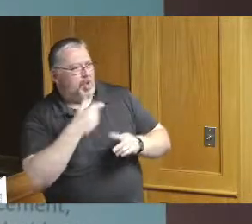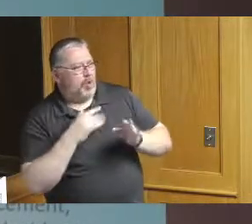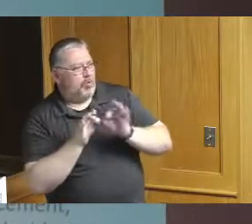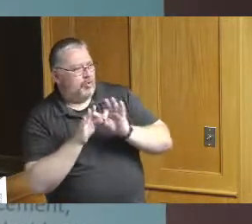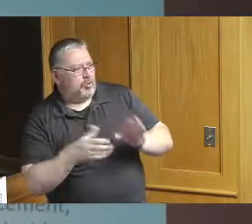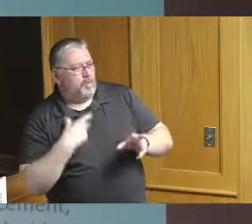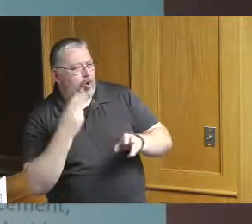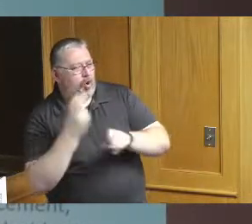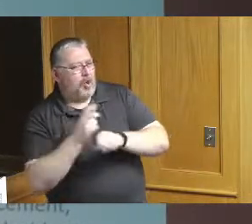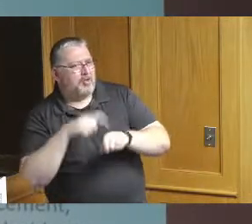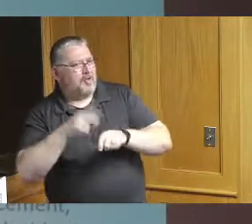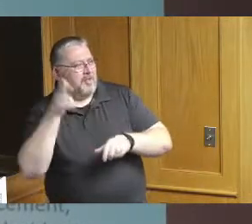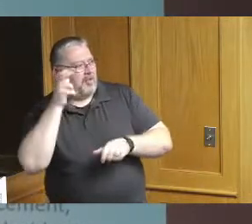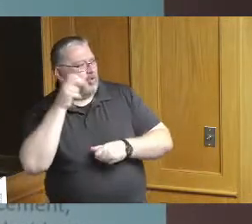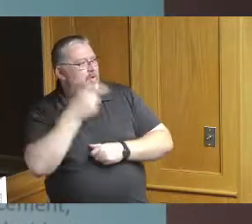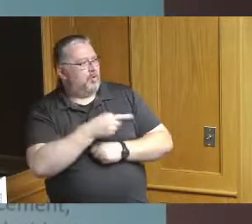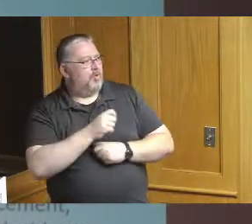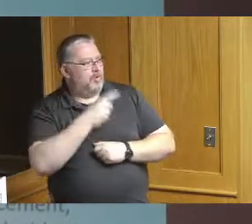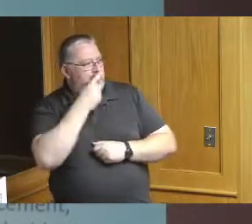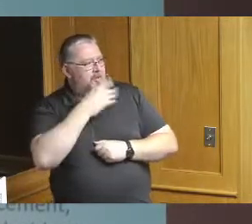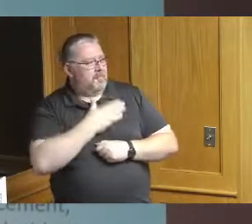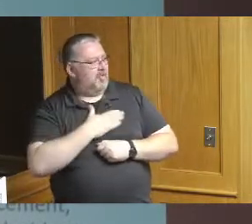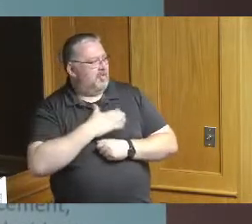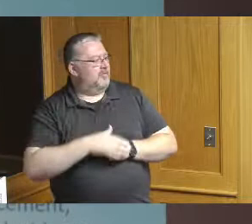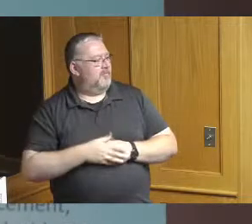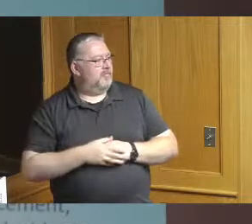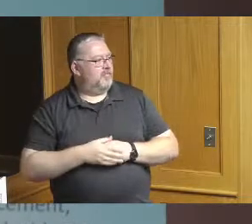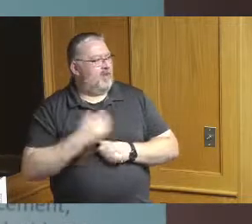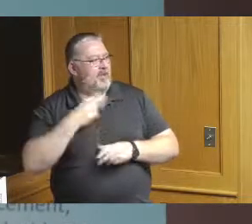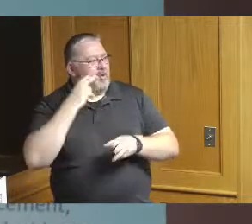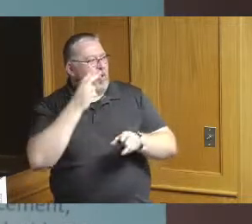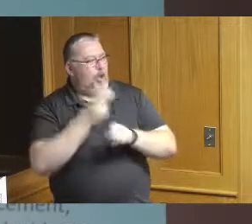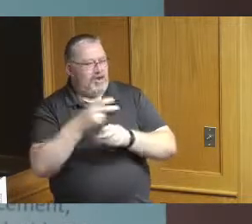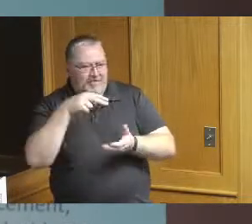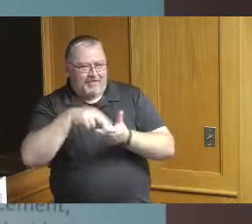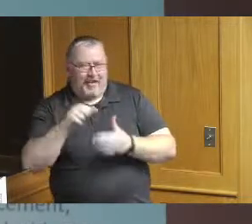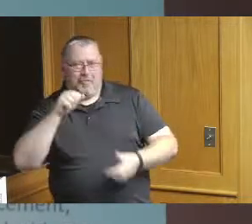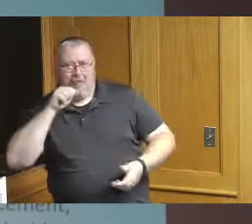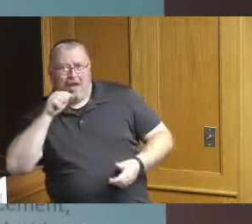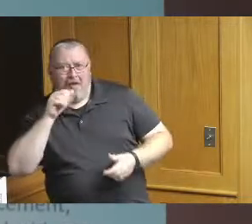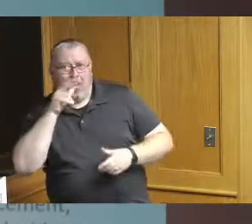is really having difficulty so just i know it's stay in there but and don't look at the screen